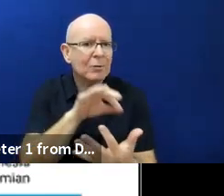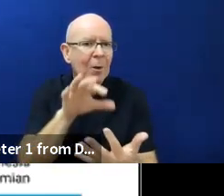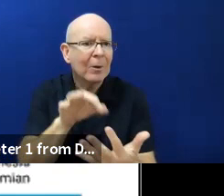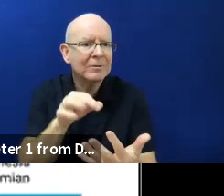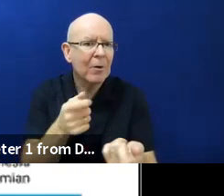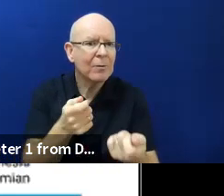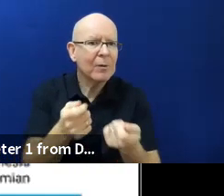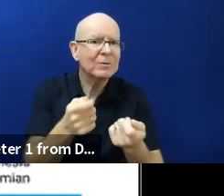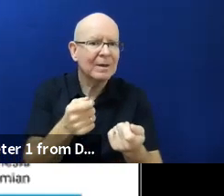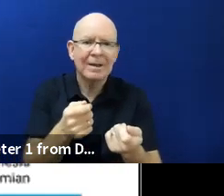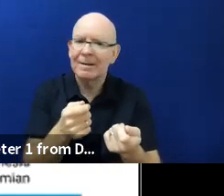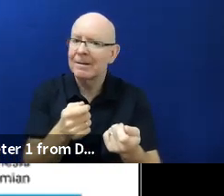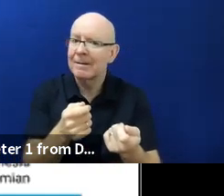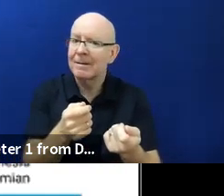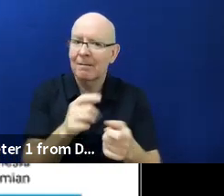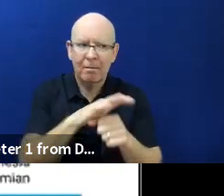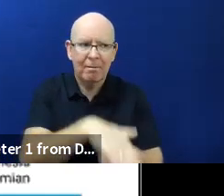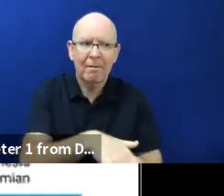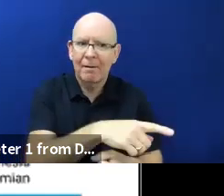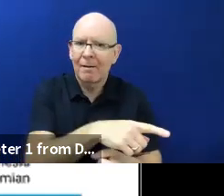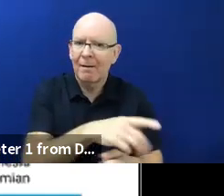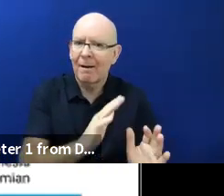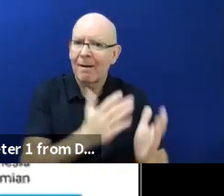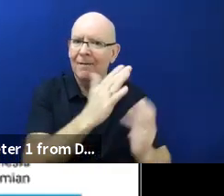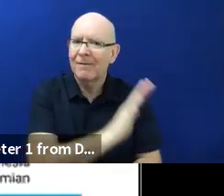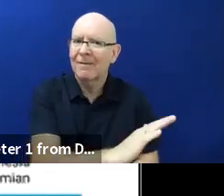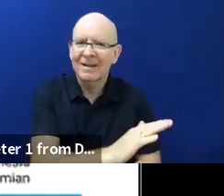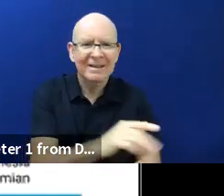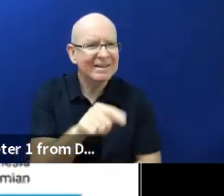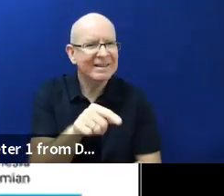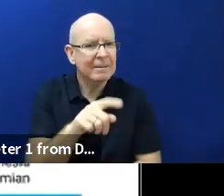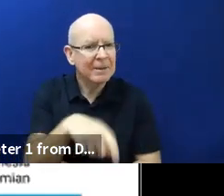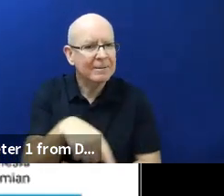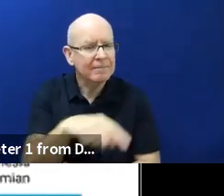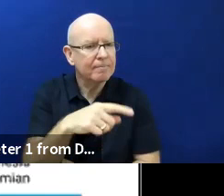some of the issues we are trying to tackle how do we support household to support person